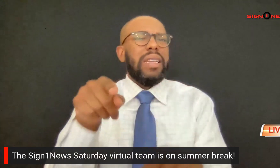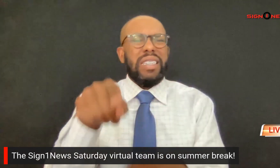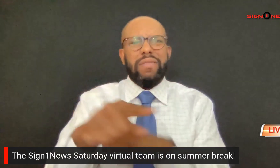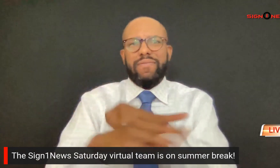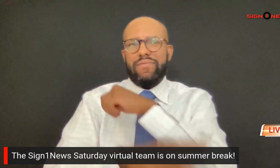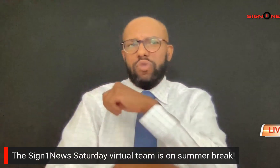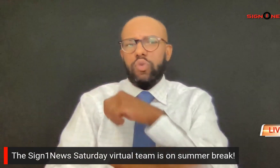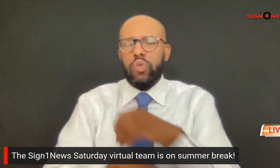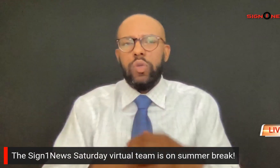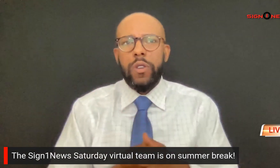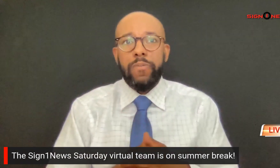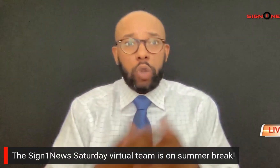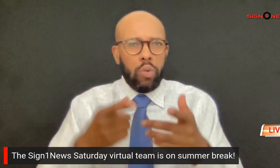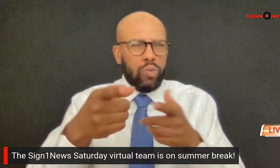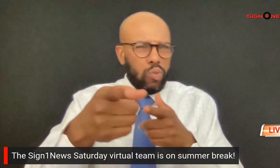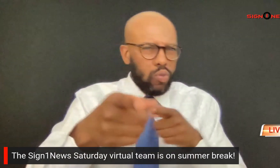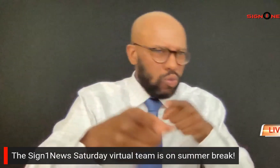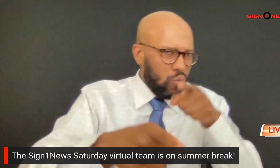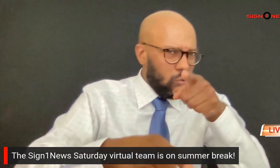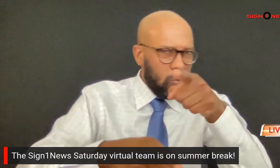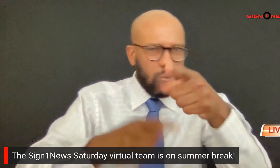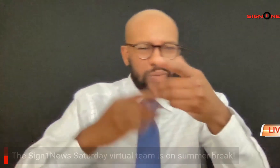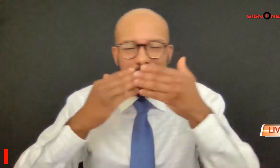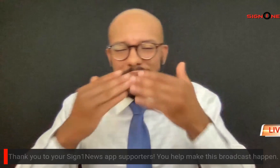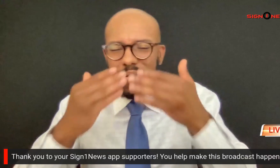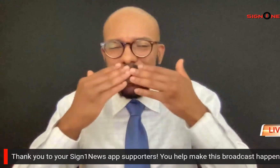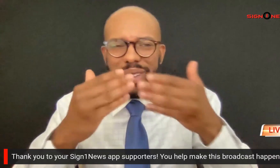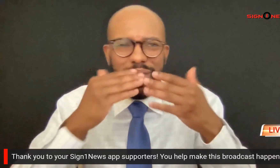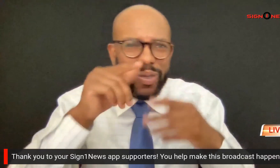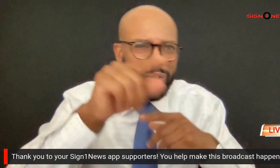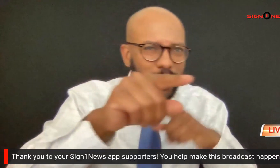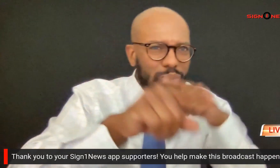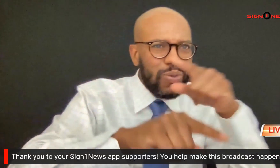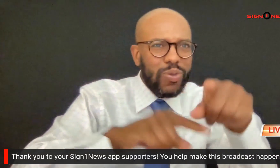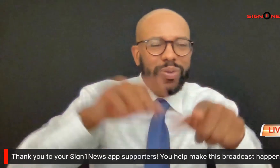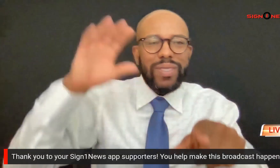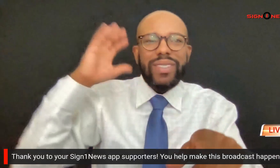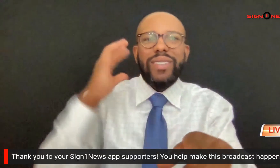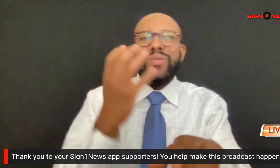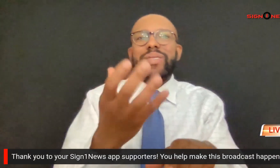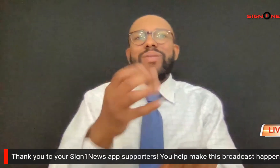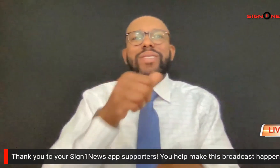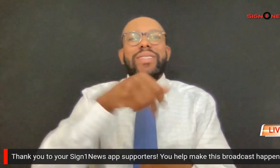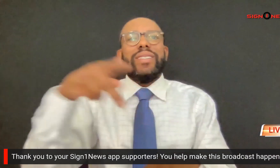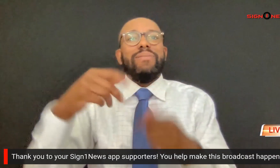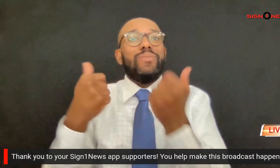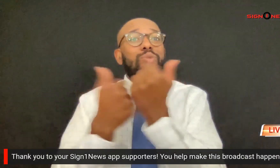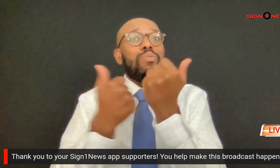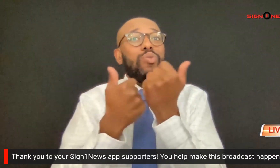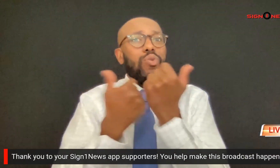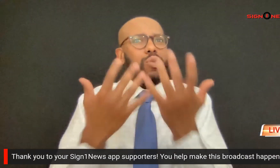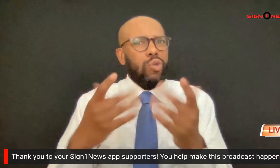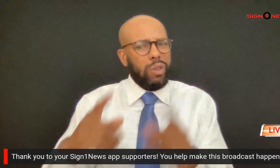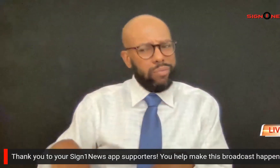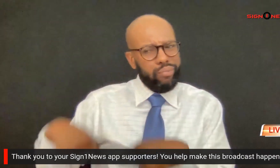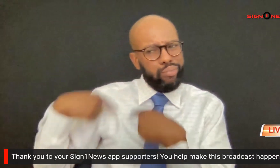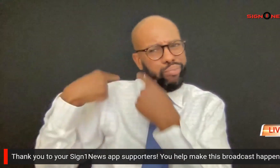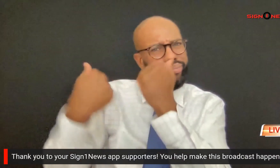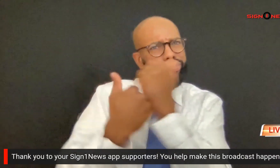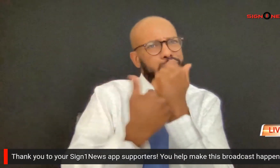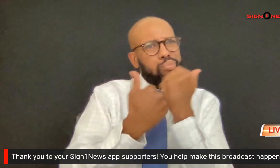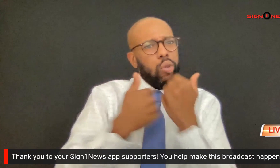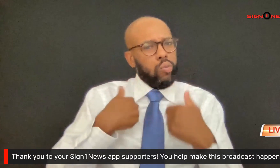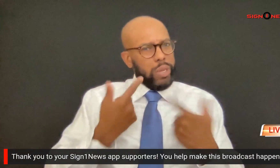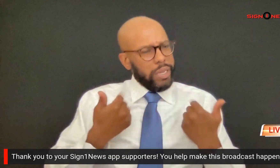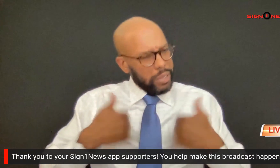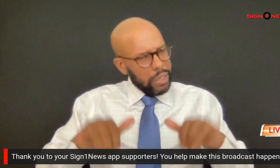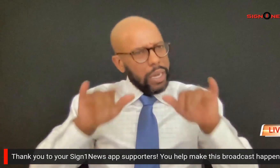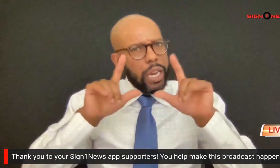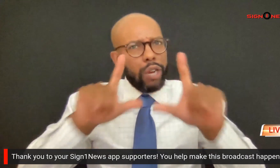virtual show team is taking a break for the Summer and we will see you again in the Fall